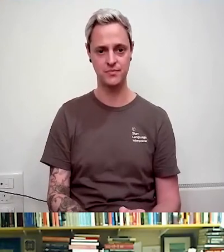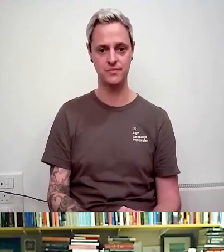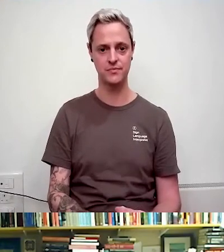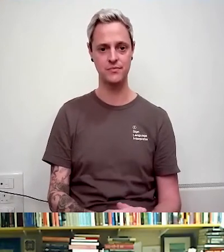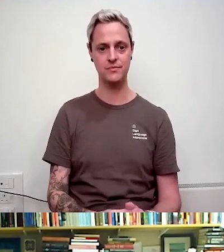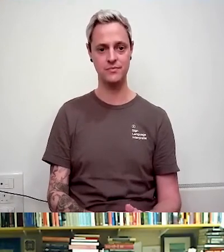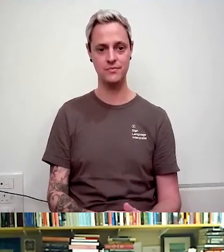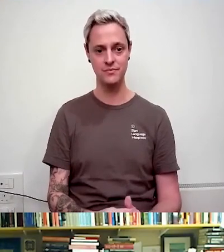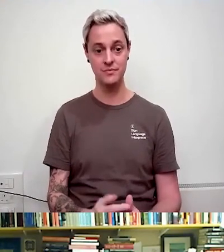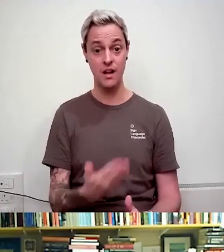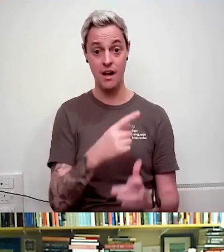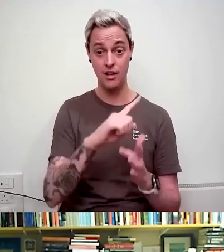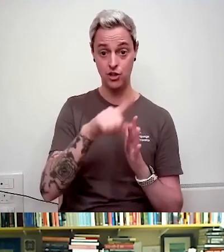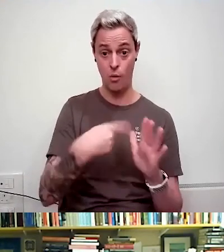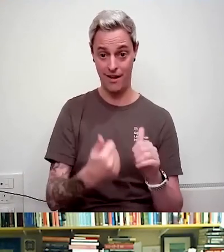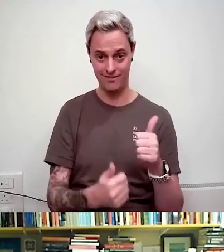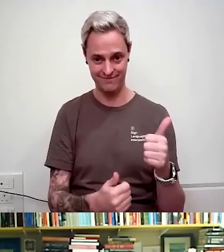[JOANNA] The one thing that